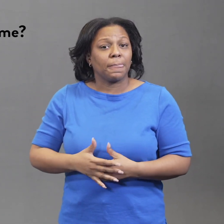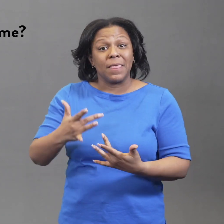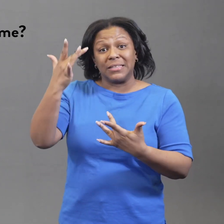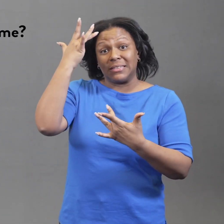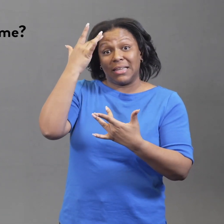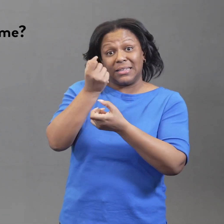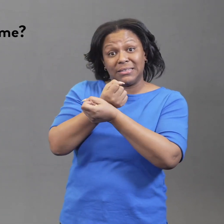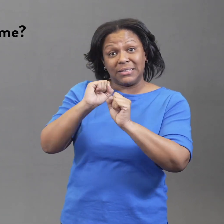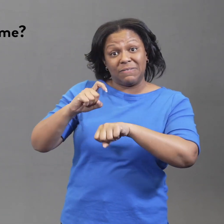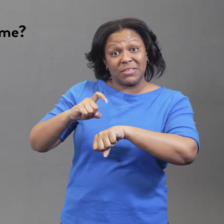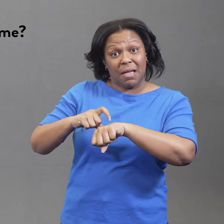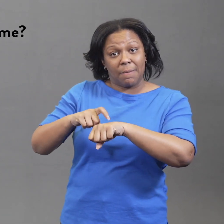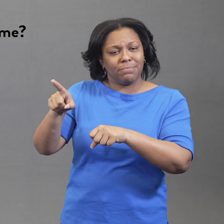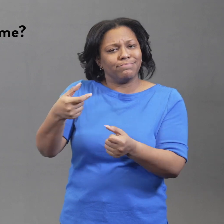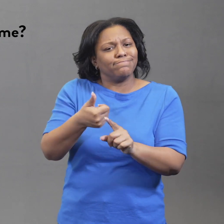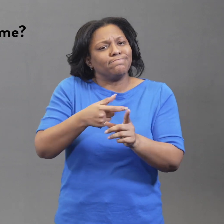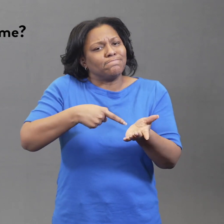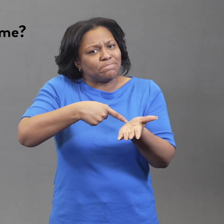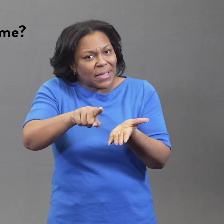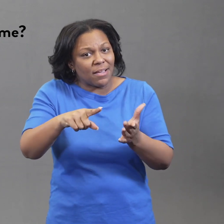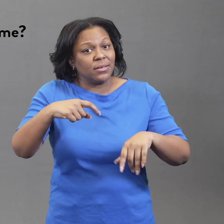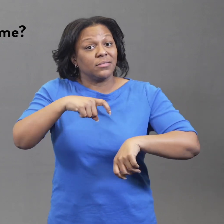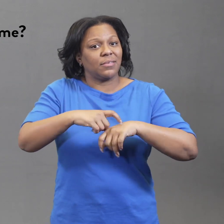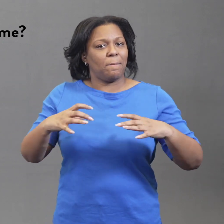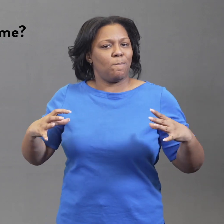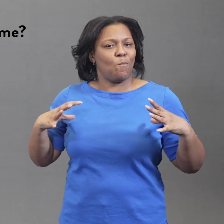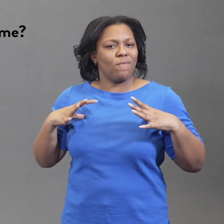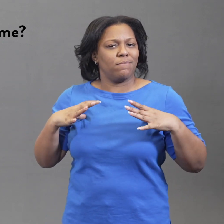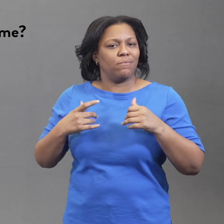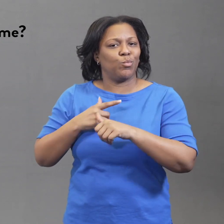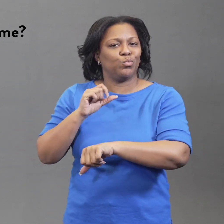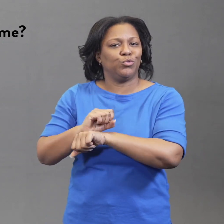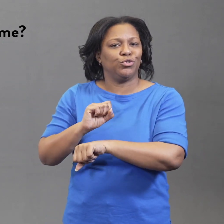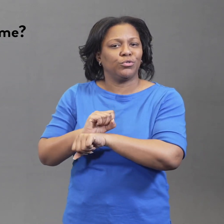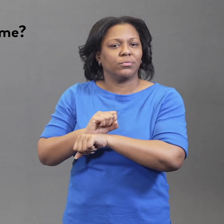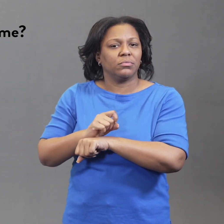Sick and safe time is paid time off from work.